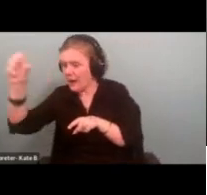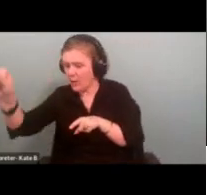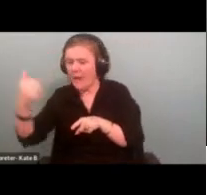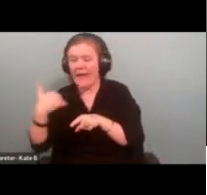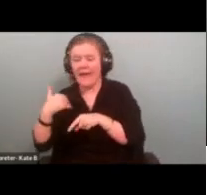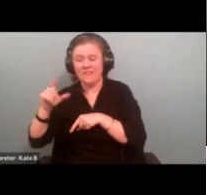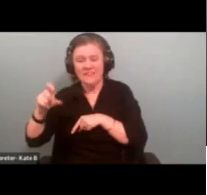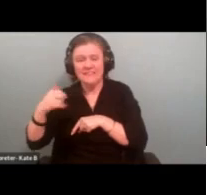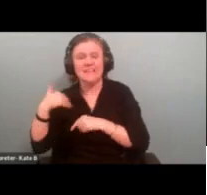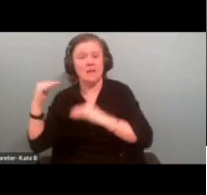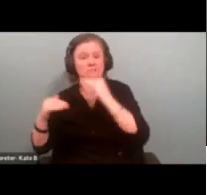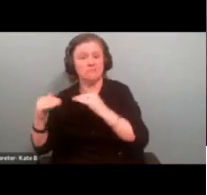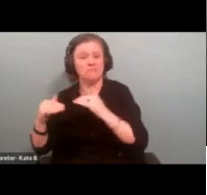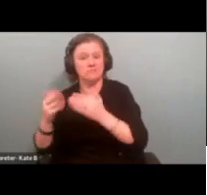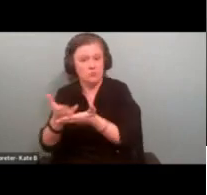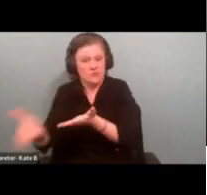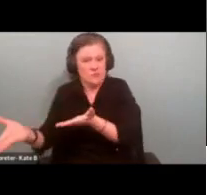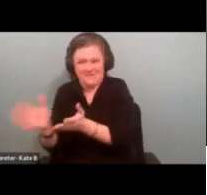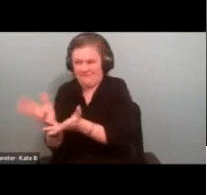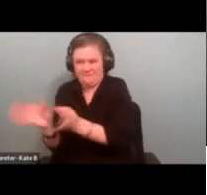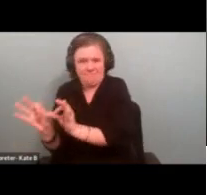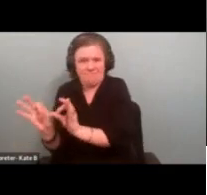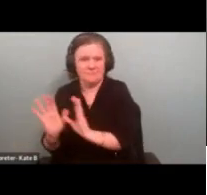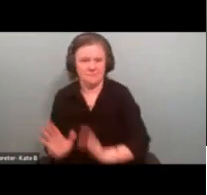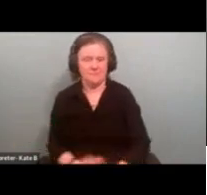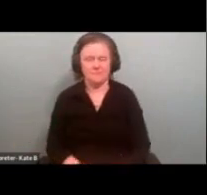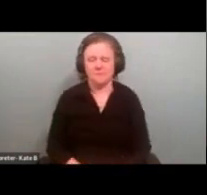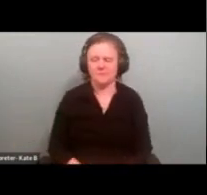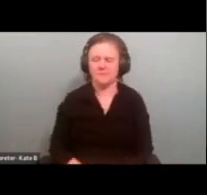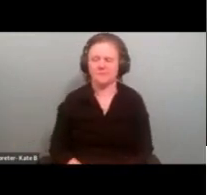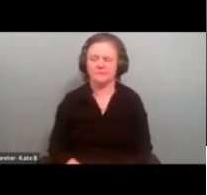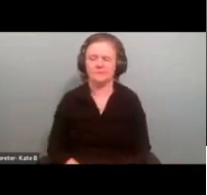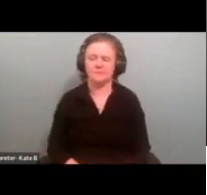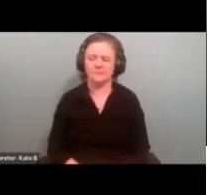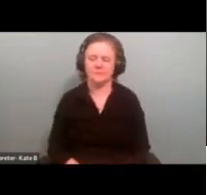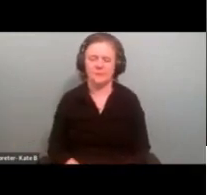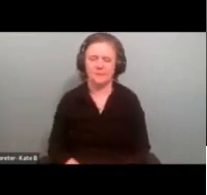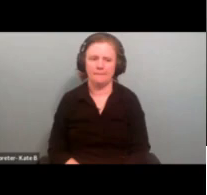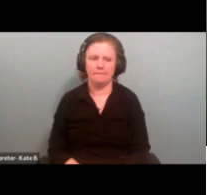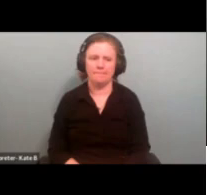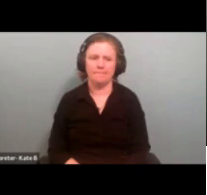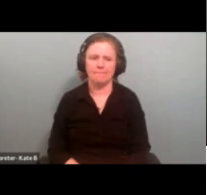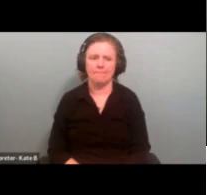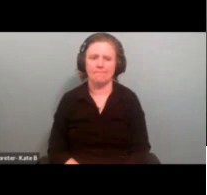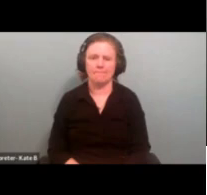are balanced. And so I want talk about a